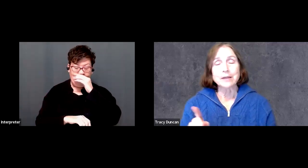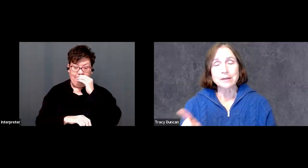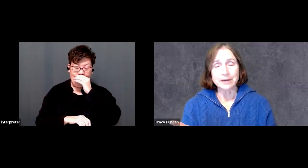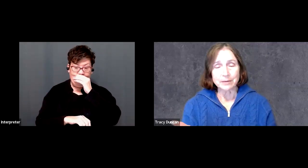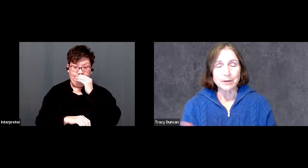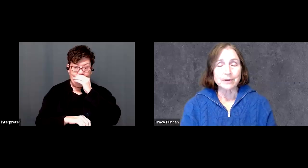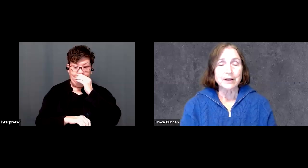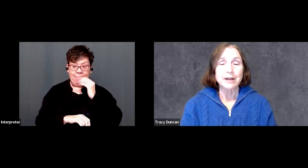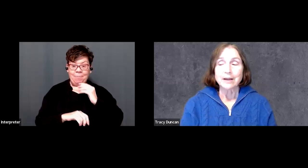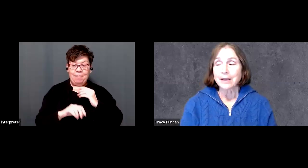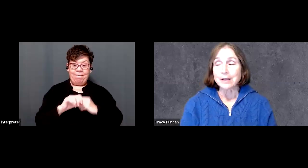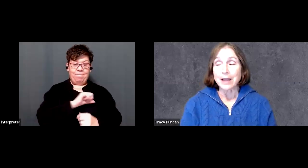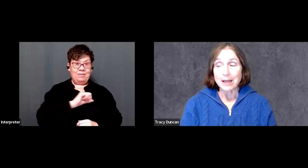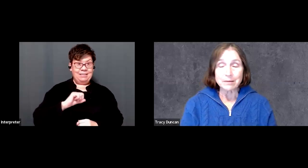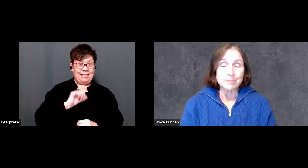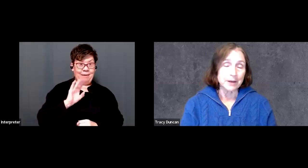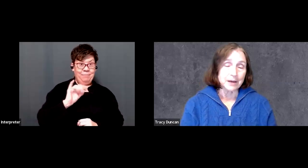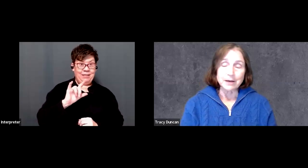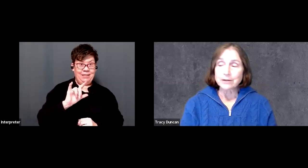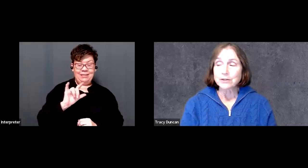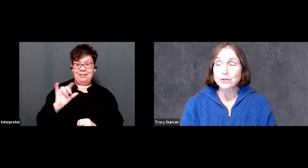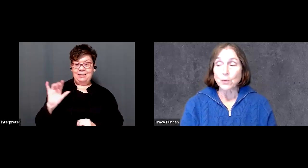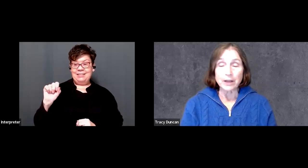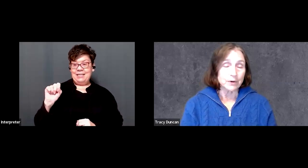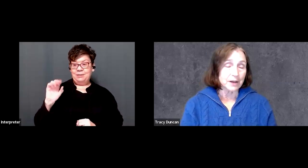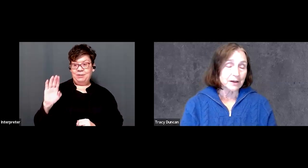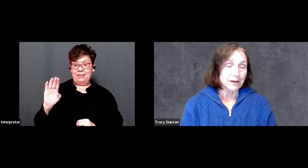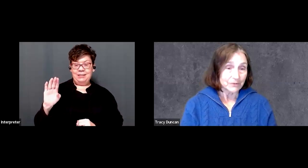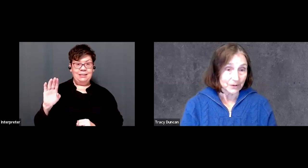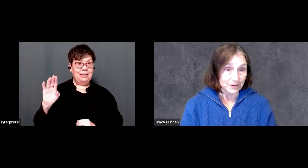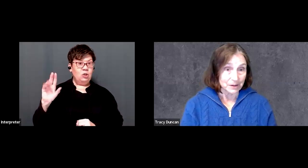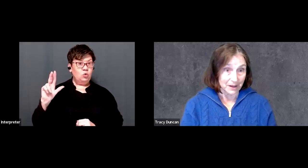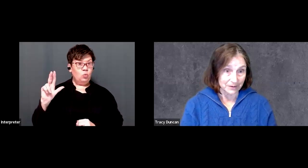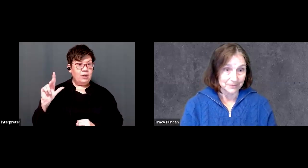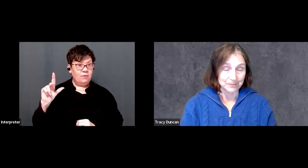And the Senate Bill is SB 2357.